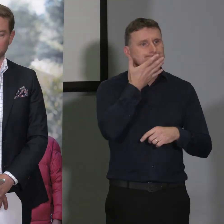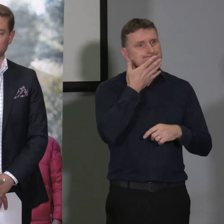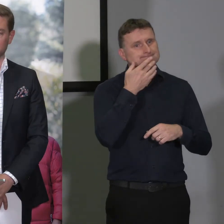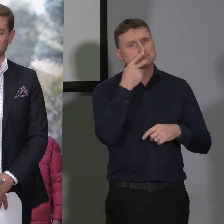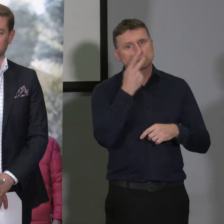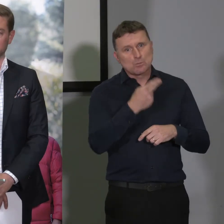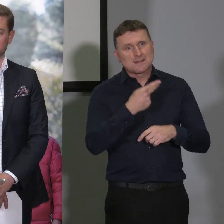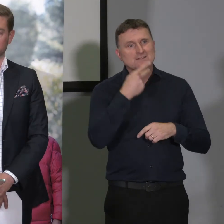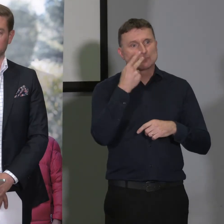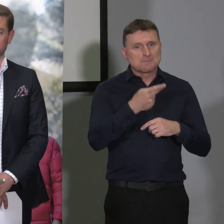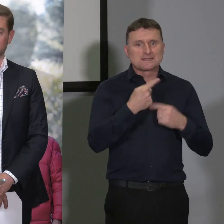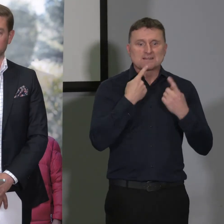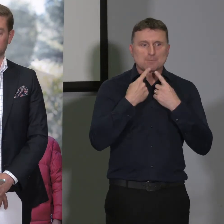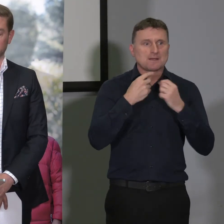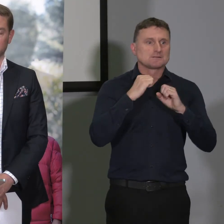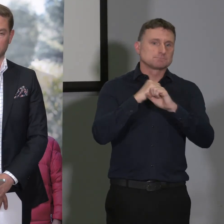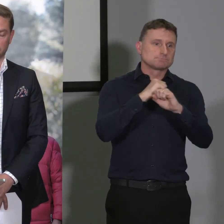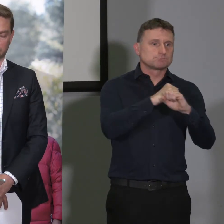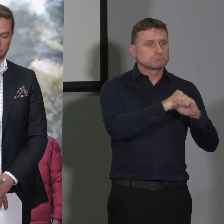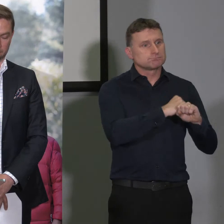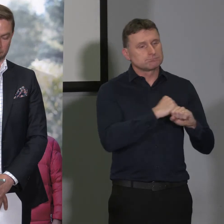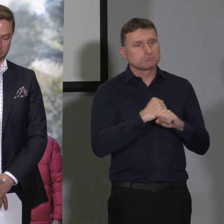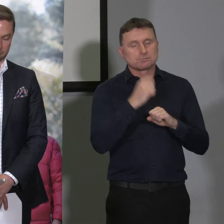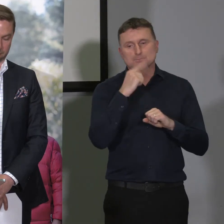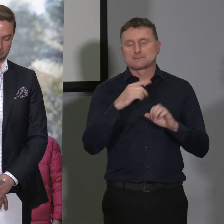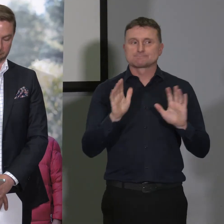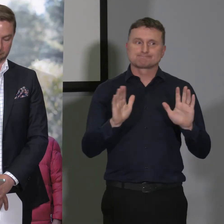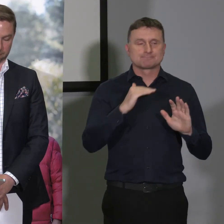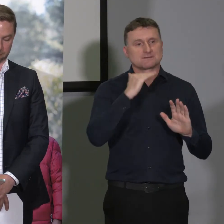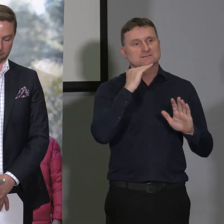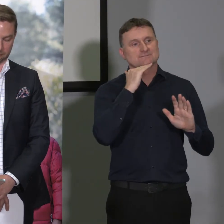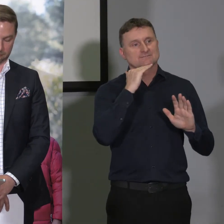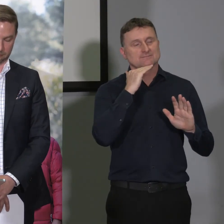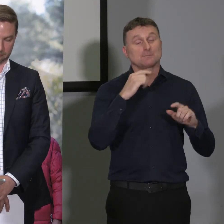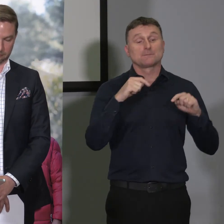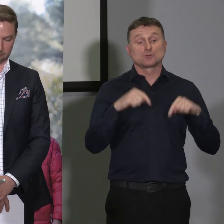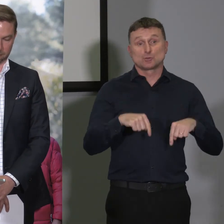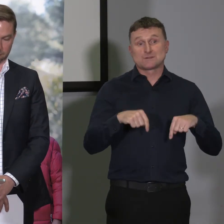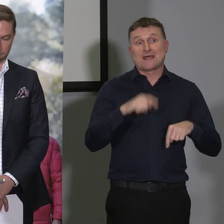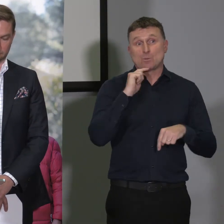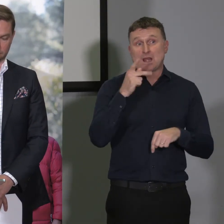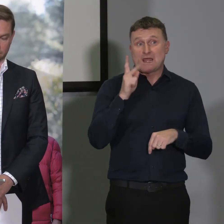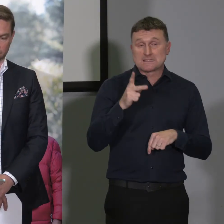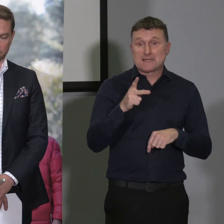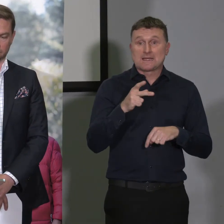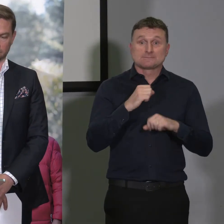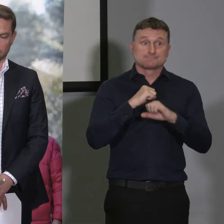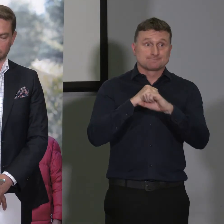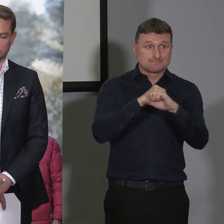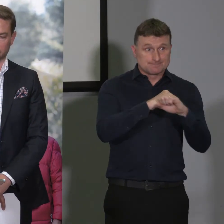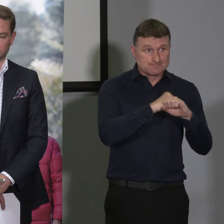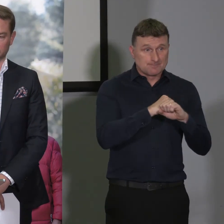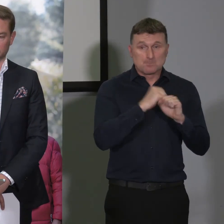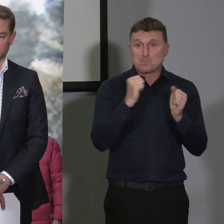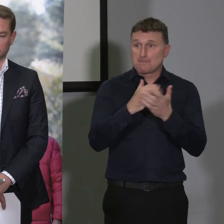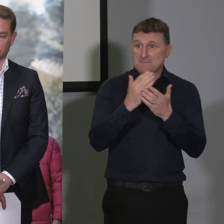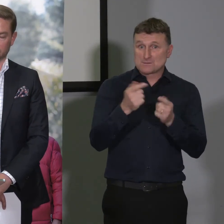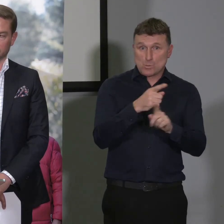messaging and that occurs in a